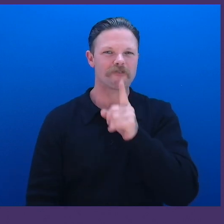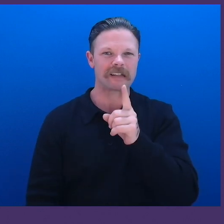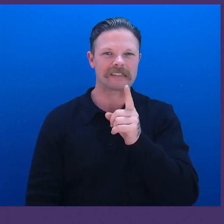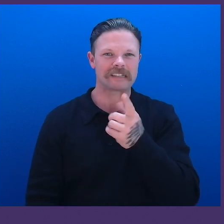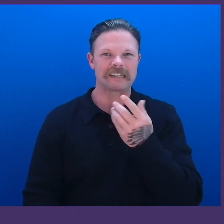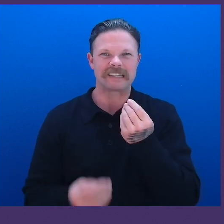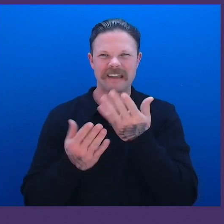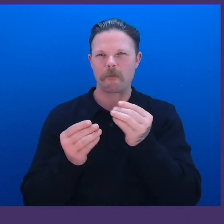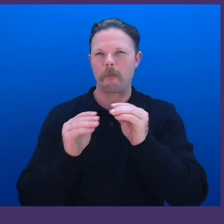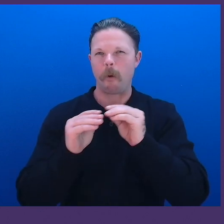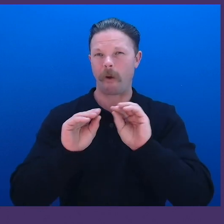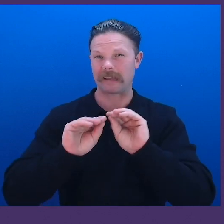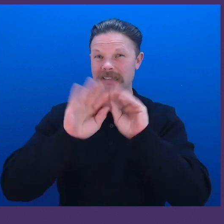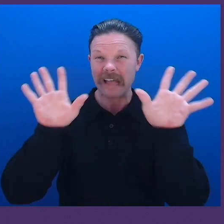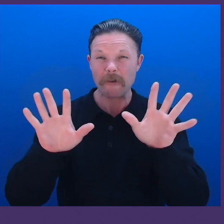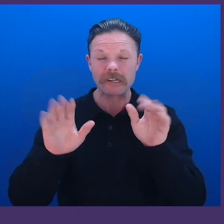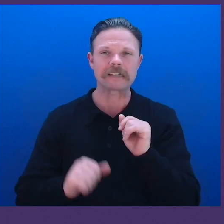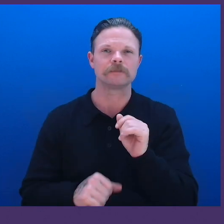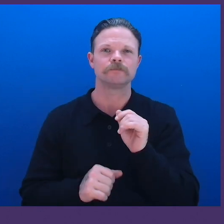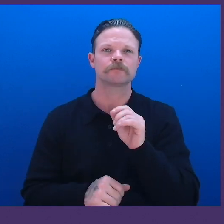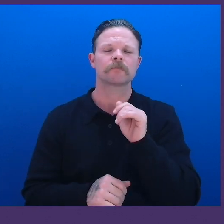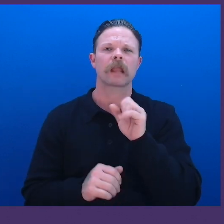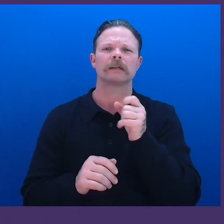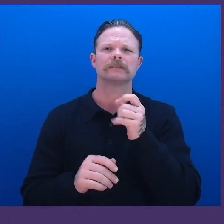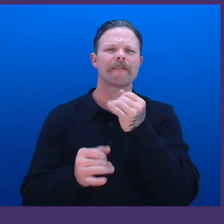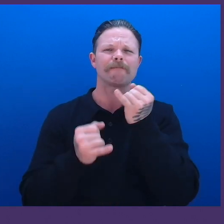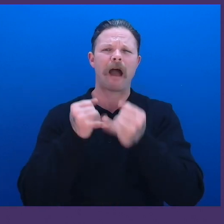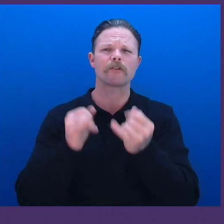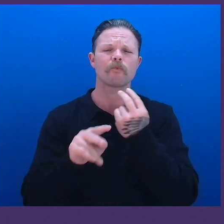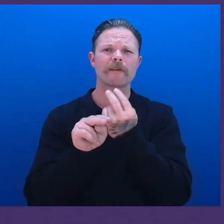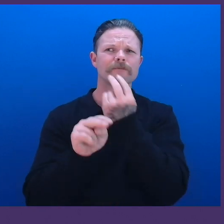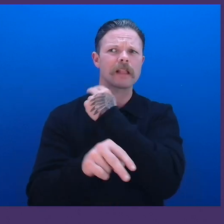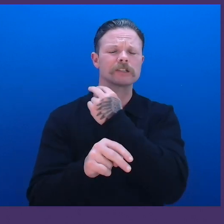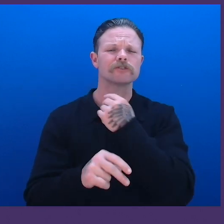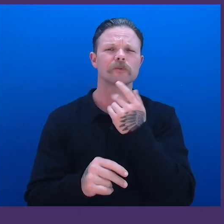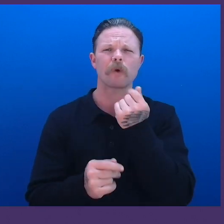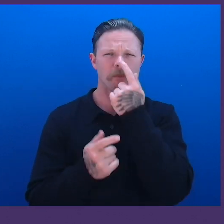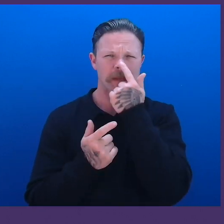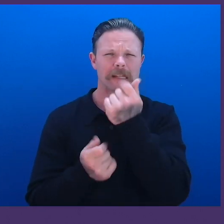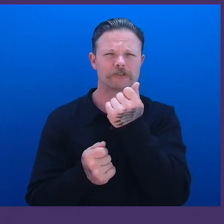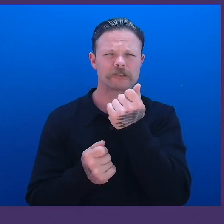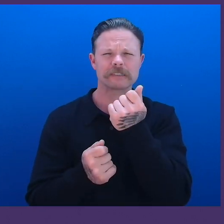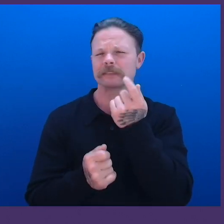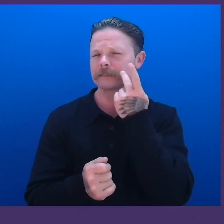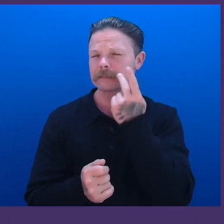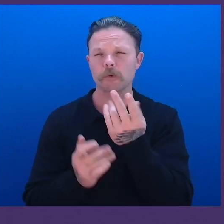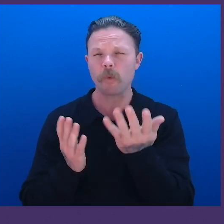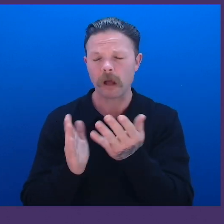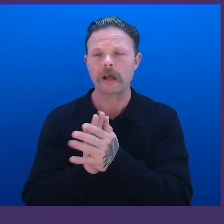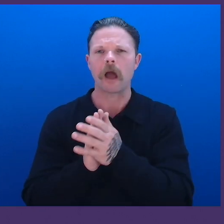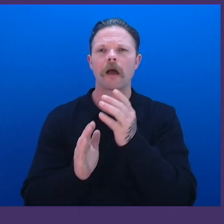But just as a final reflection, I would say also, what's going to be interesting to see is, I would say, in this context